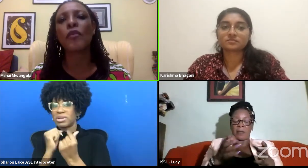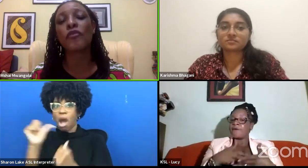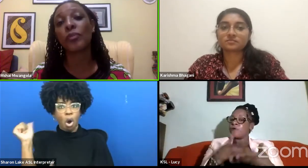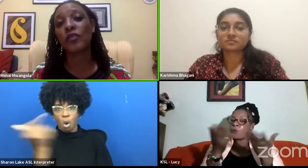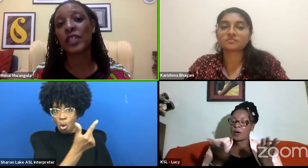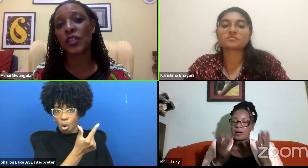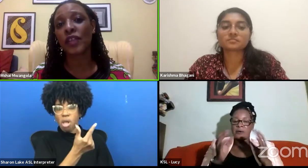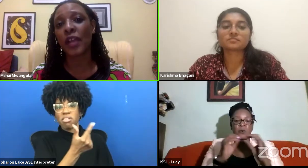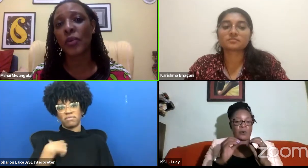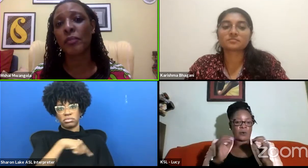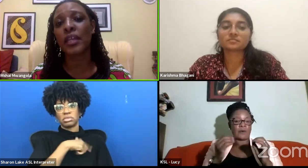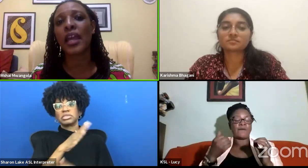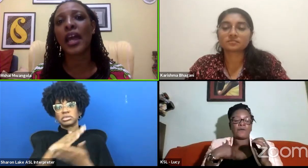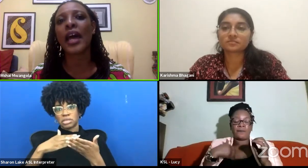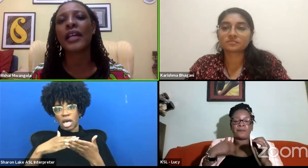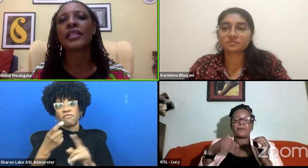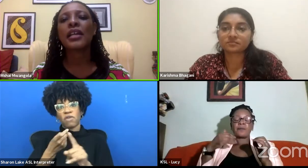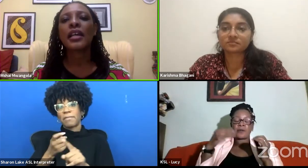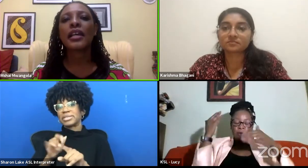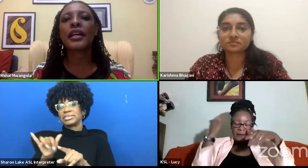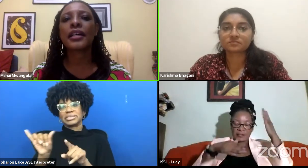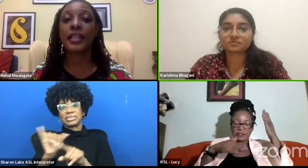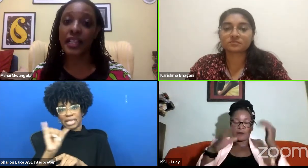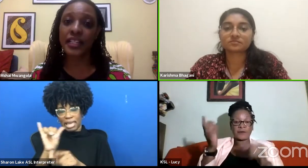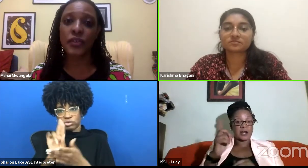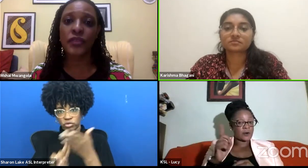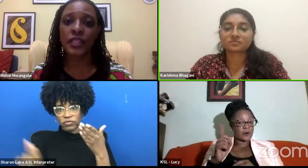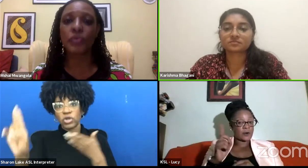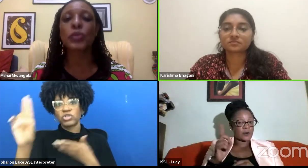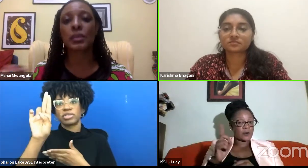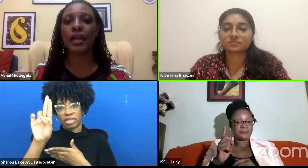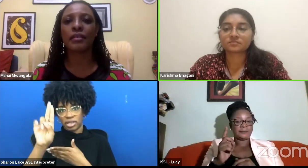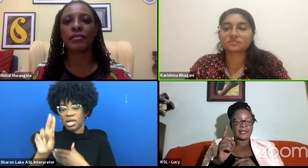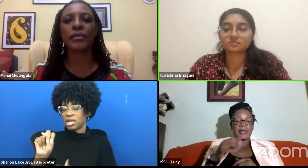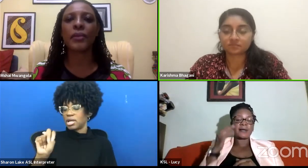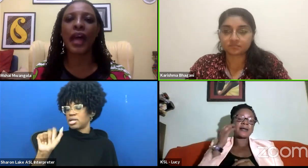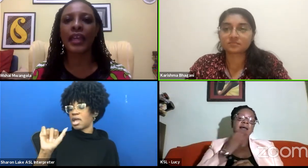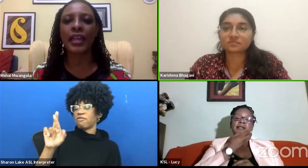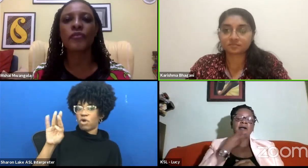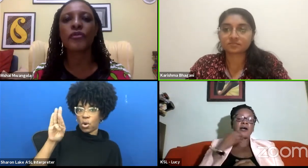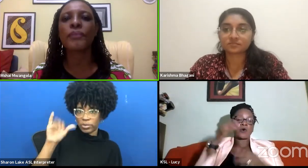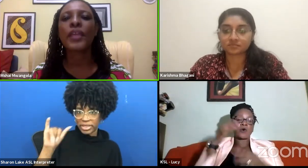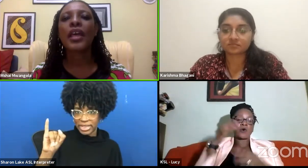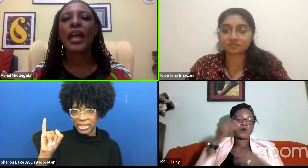were from University of Nairobi and Kenyatta University, which was where I came from.